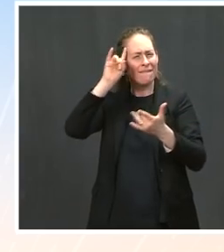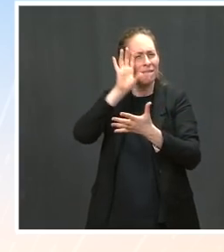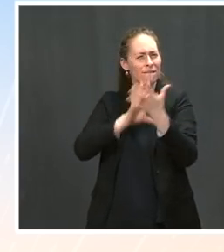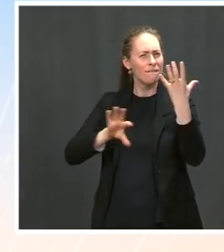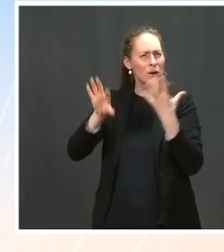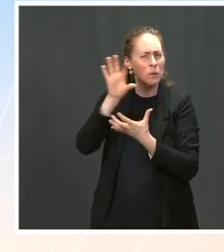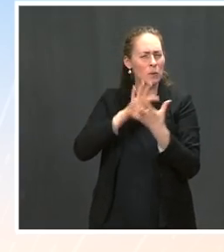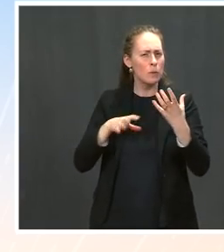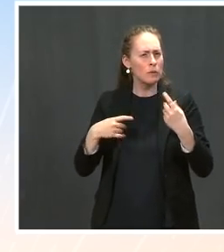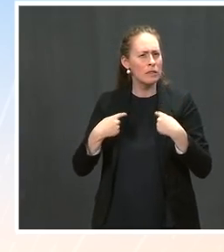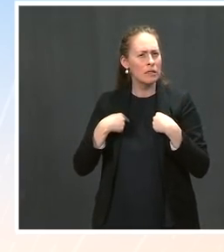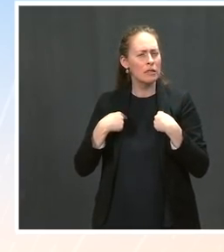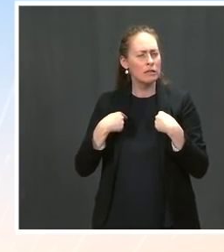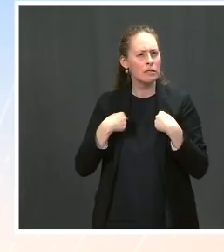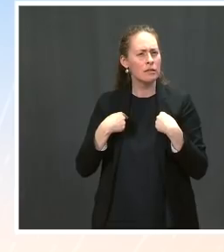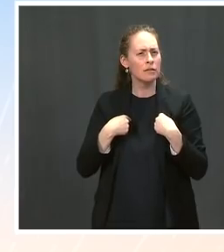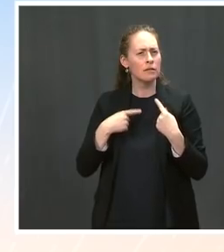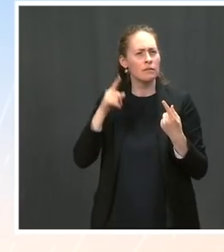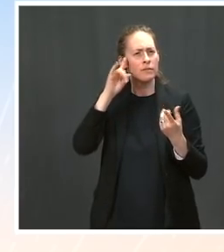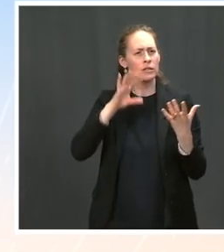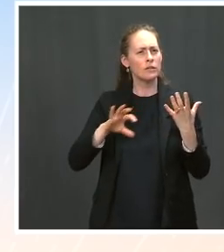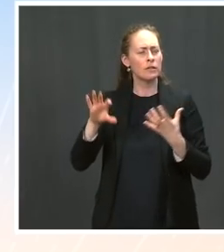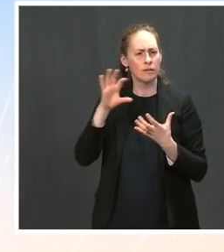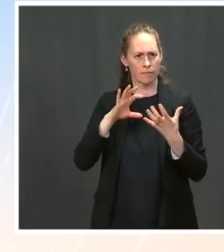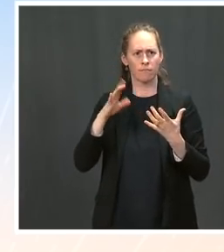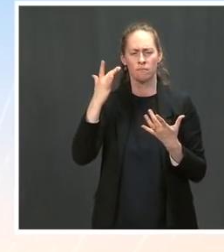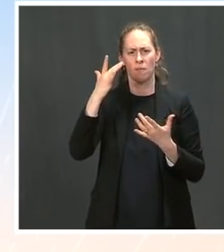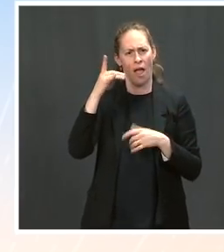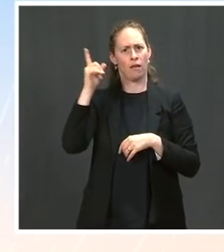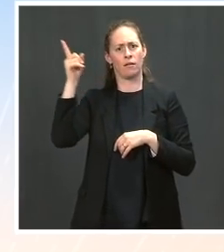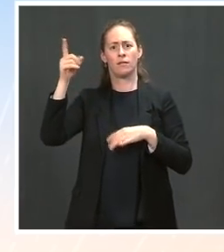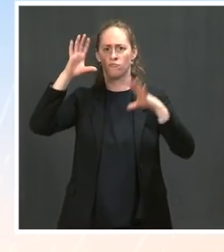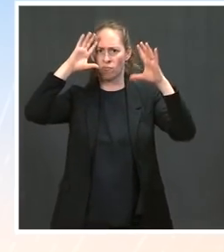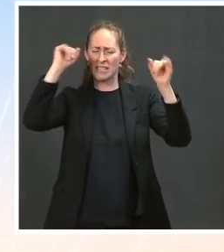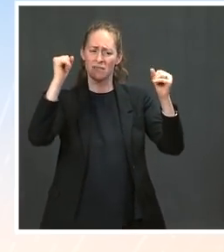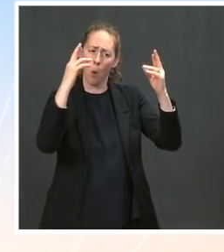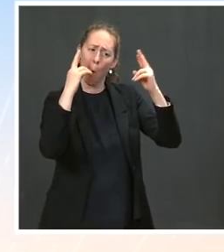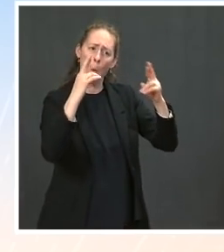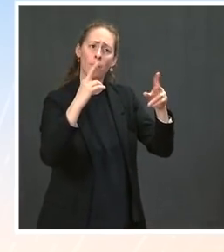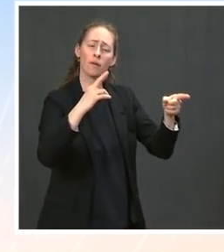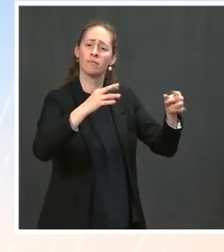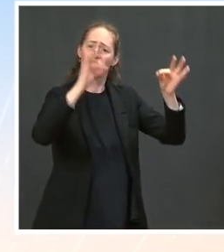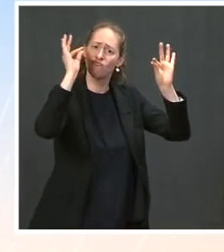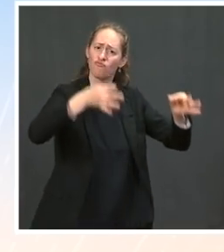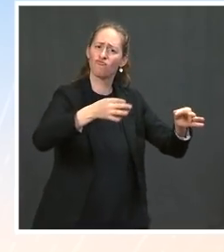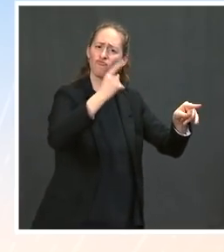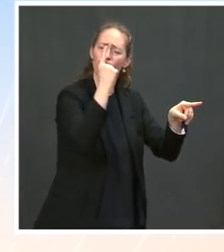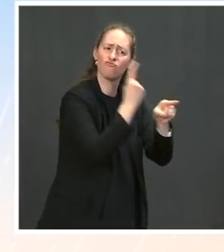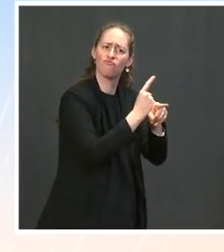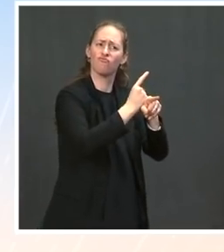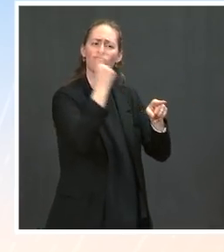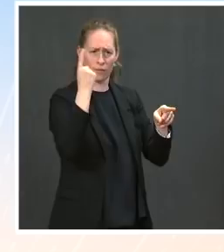is "right" and it being "overwhelming." The President obviously volunteered this information. No one asked him for his opinion about the verdict.